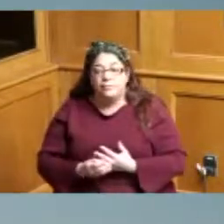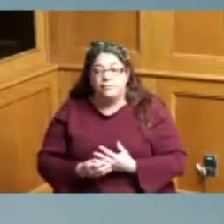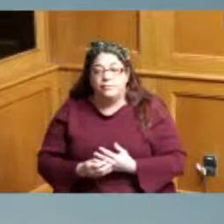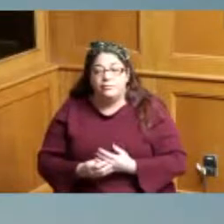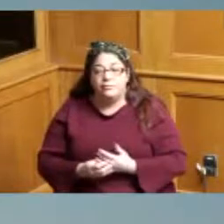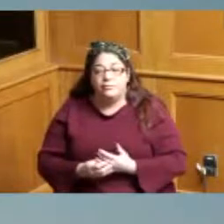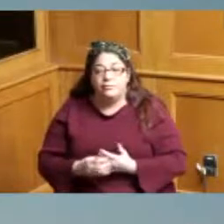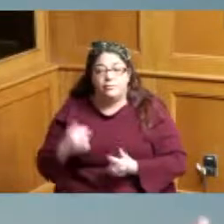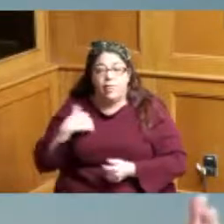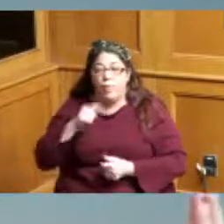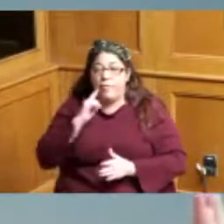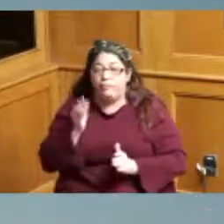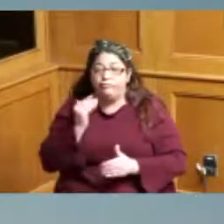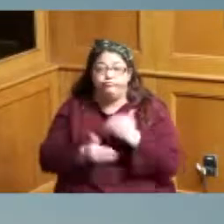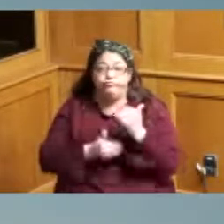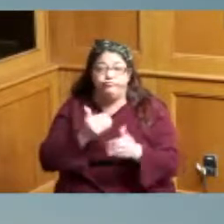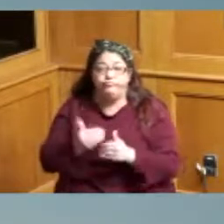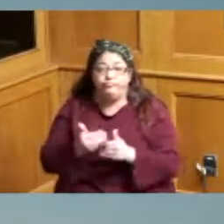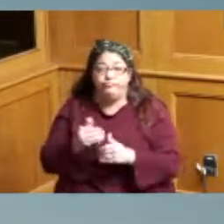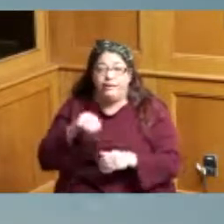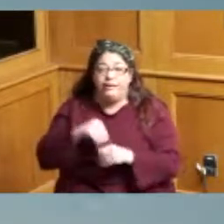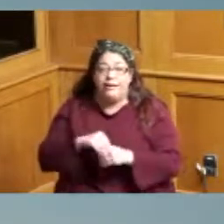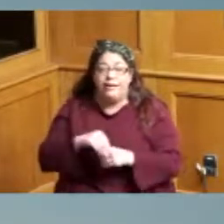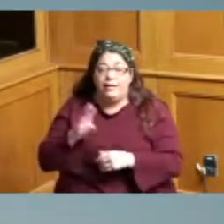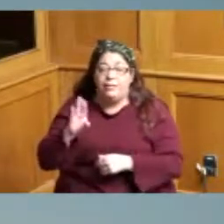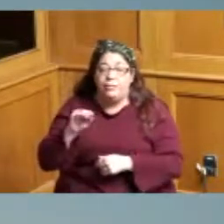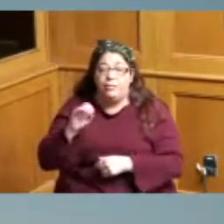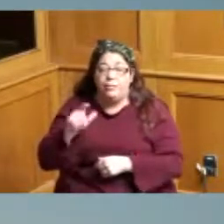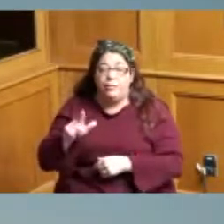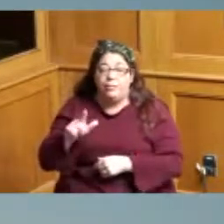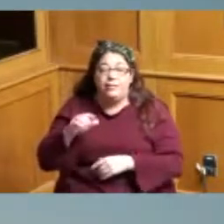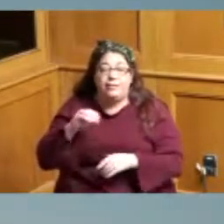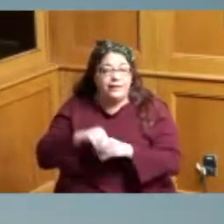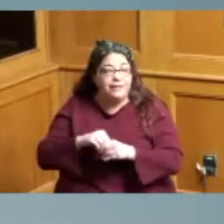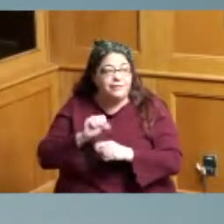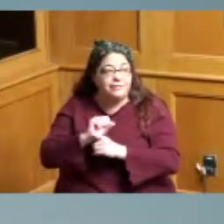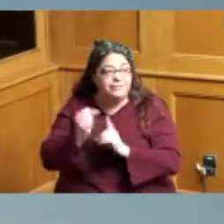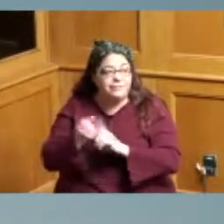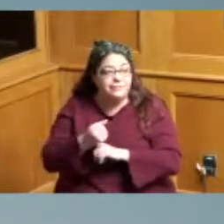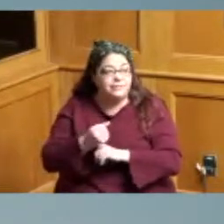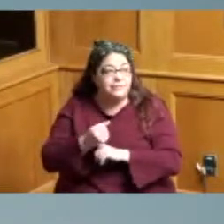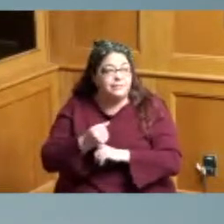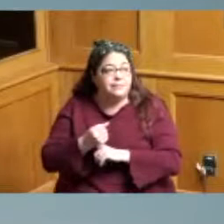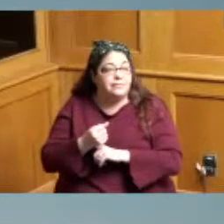as if we were looking at an event in the bowl as opposed to something that would say be focused